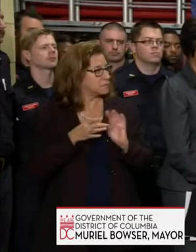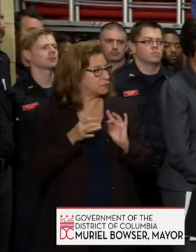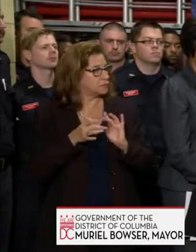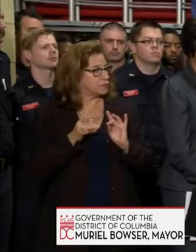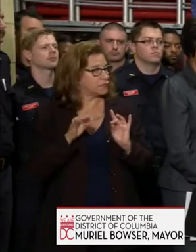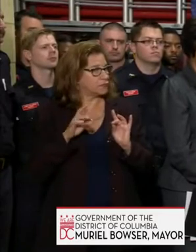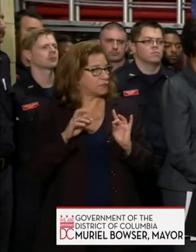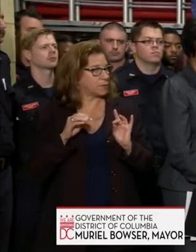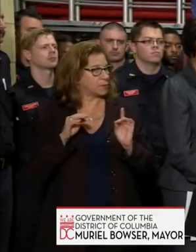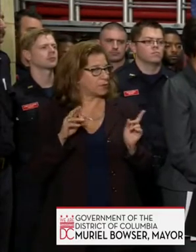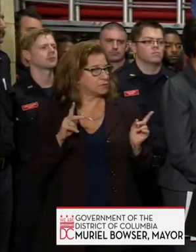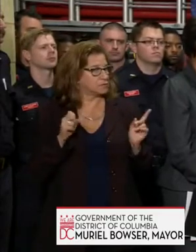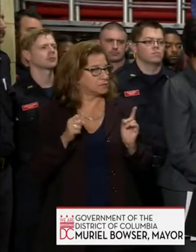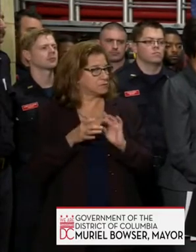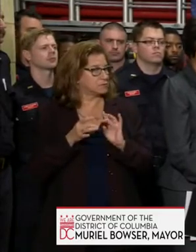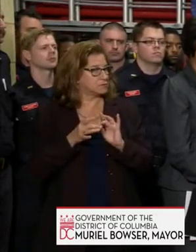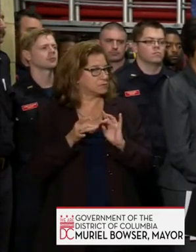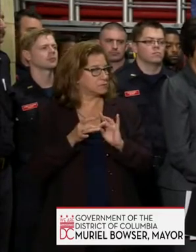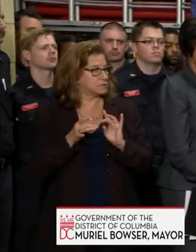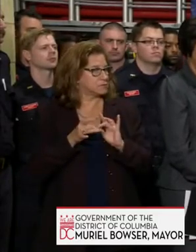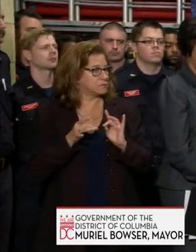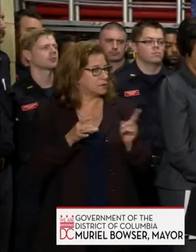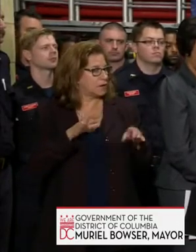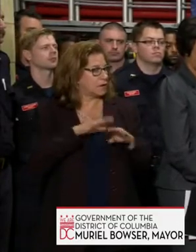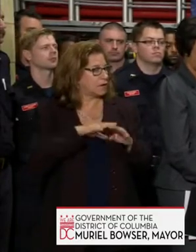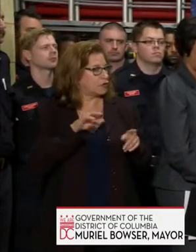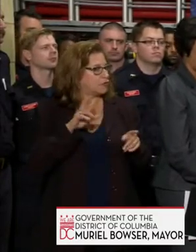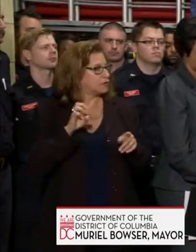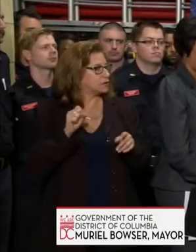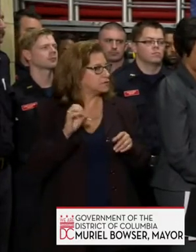RESOLUTION THAT THE COUNCIL ADOPTED.